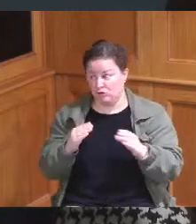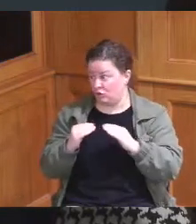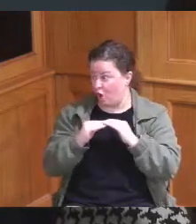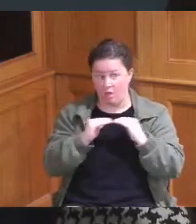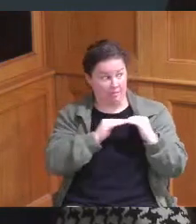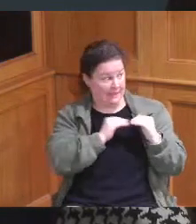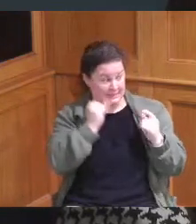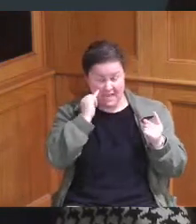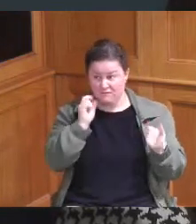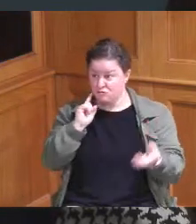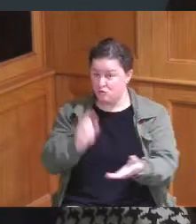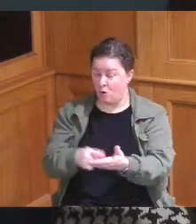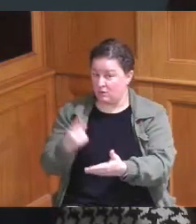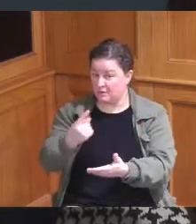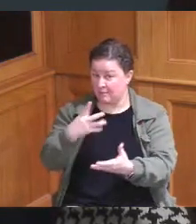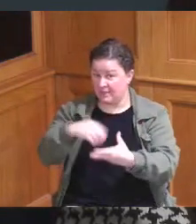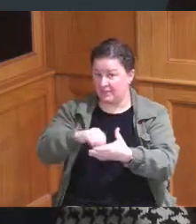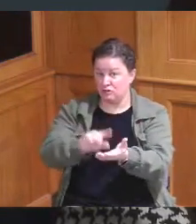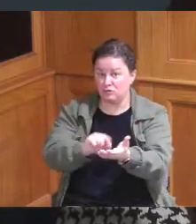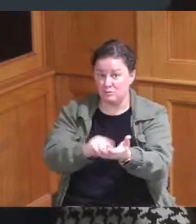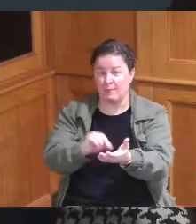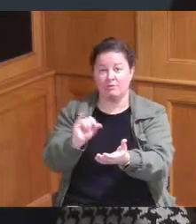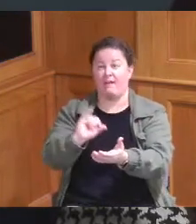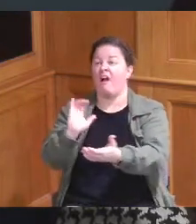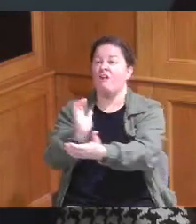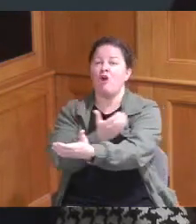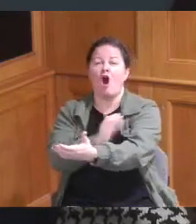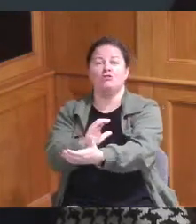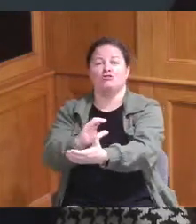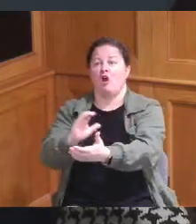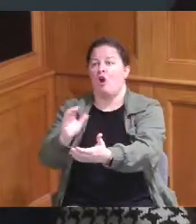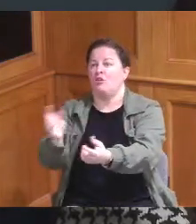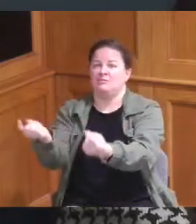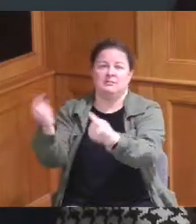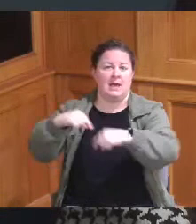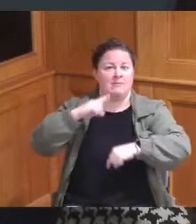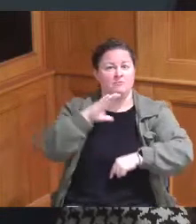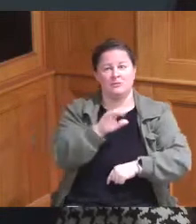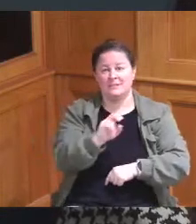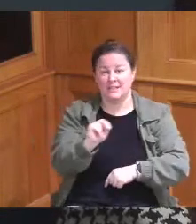somebody's coming this concert has come like I always I send him emails Director Patton in